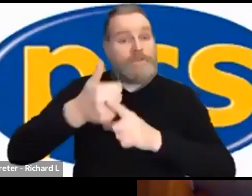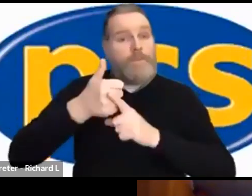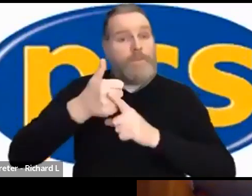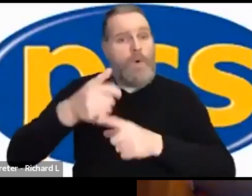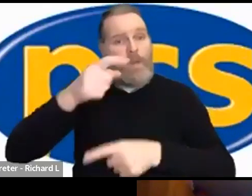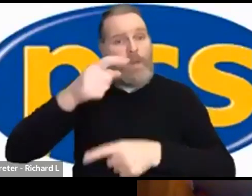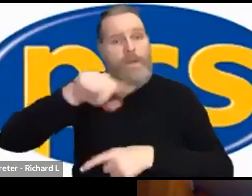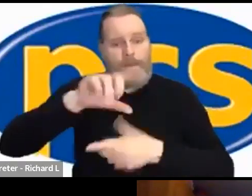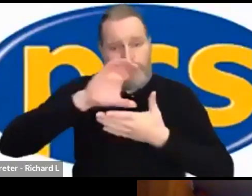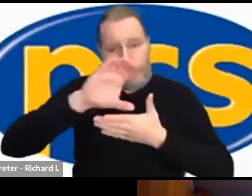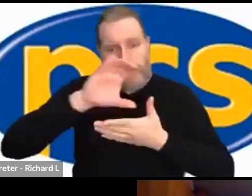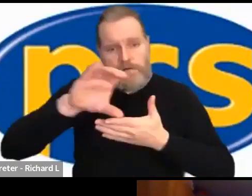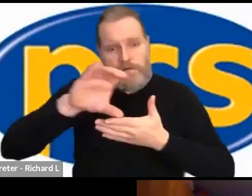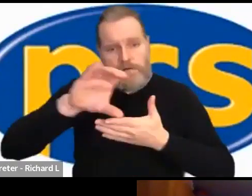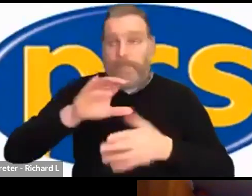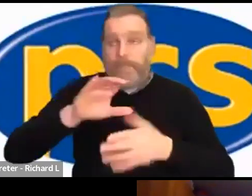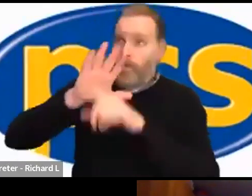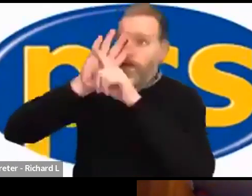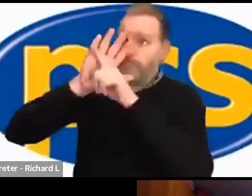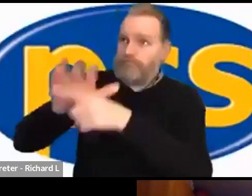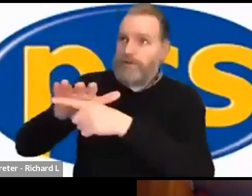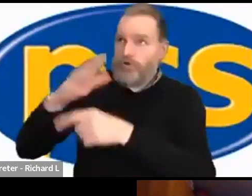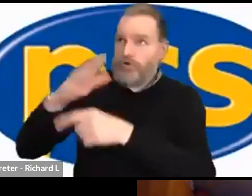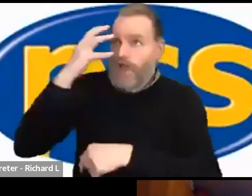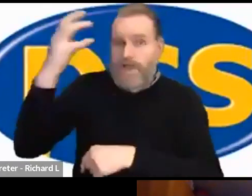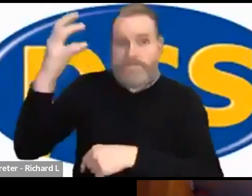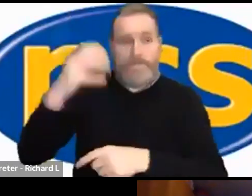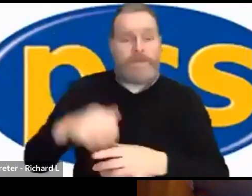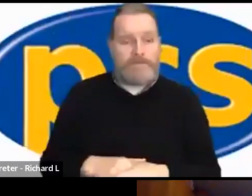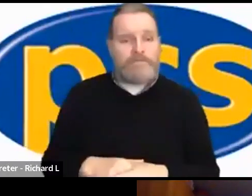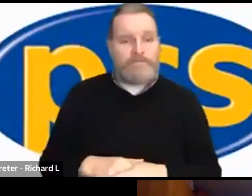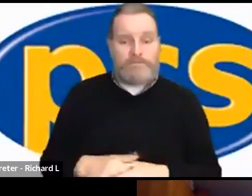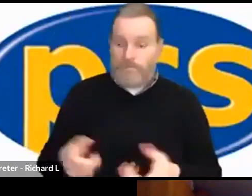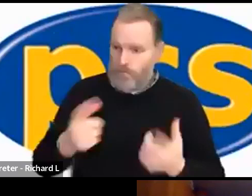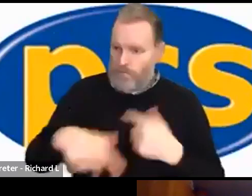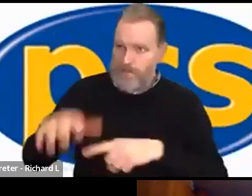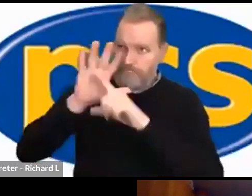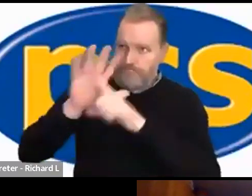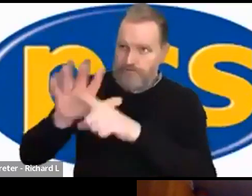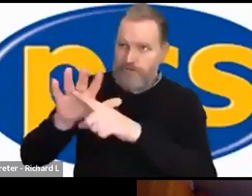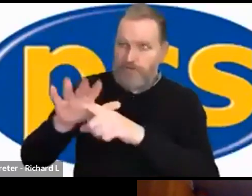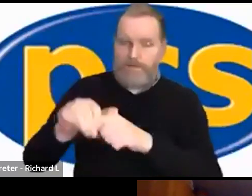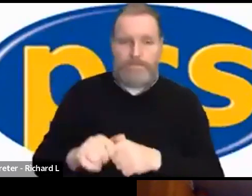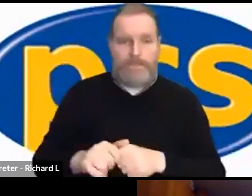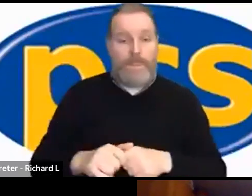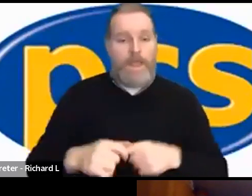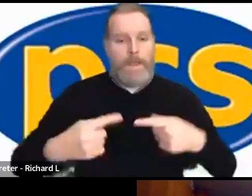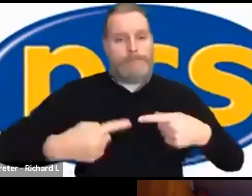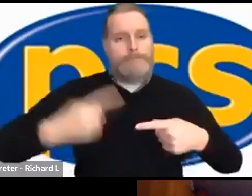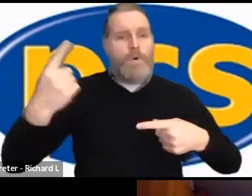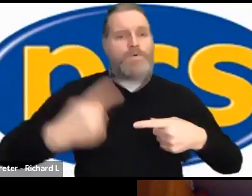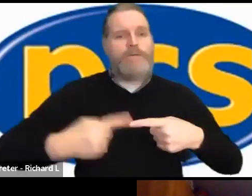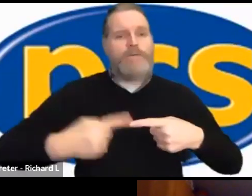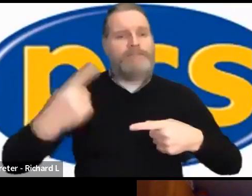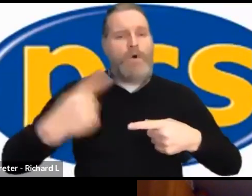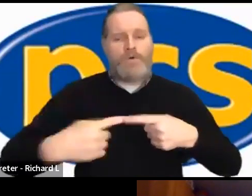them them financially, because that builds pressure on the government and I t and boy and boy is that pressure building, that pressure building, the